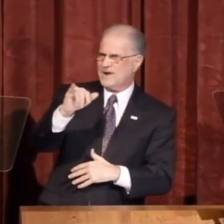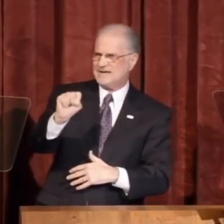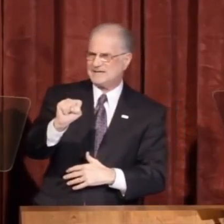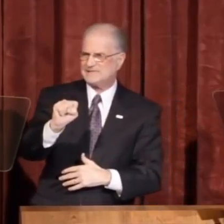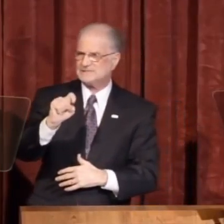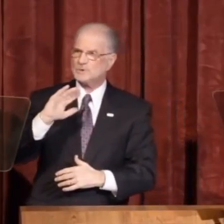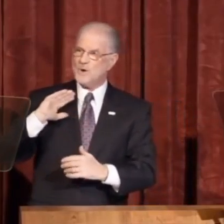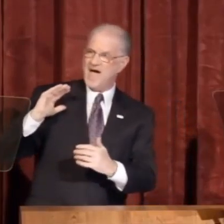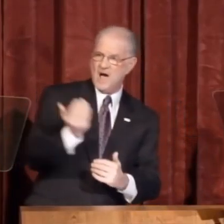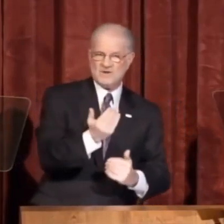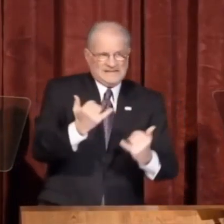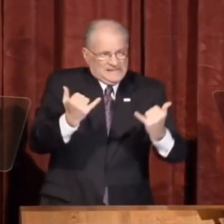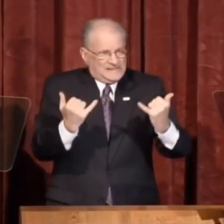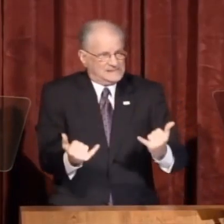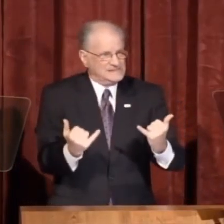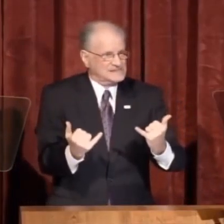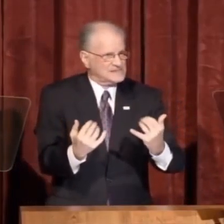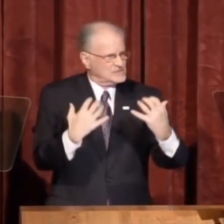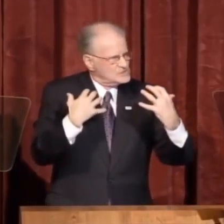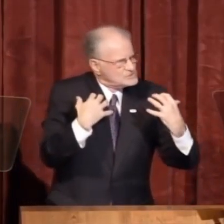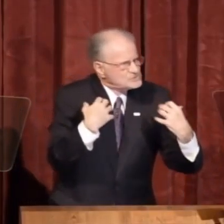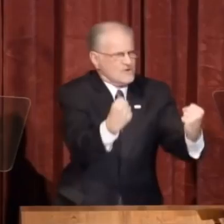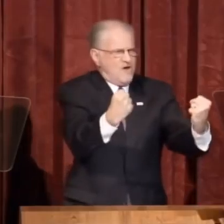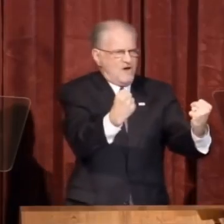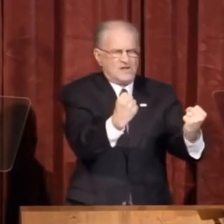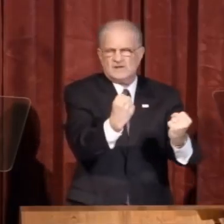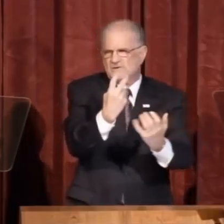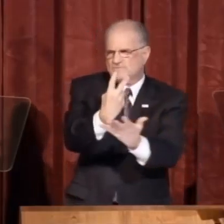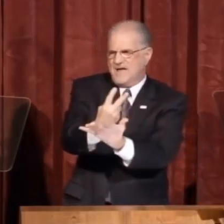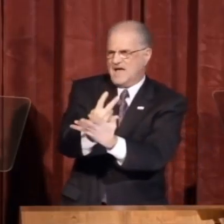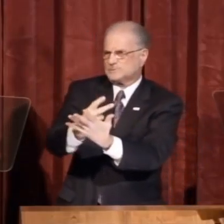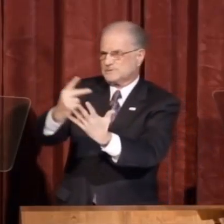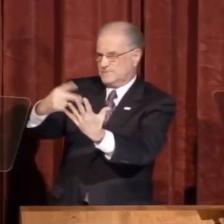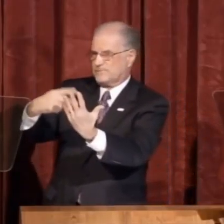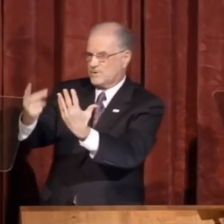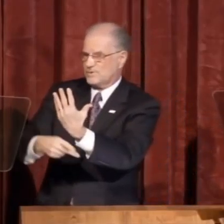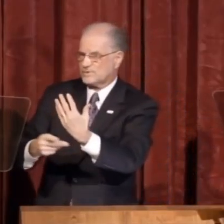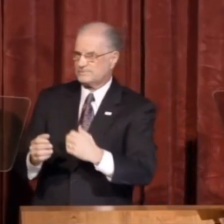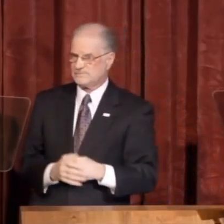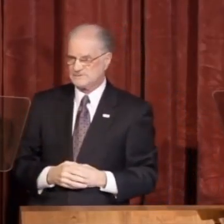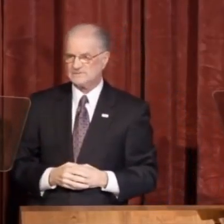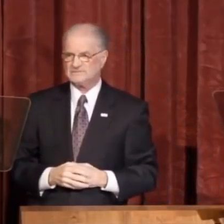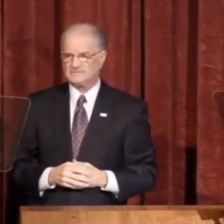for we will strengthen so many of our current offerings to support these new offerings.